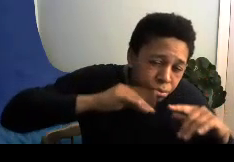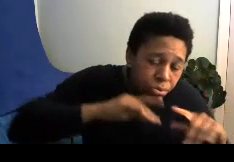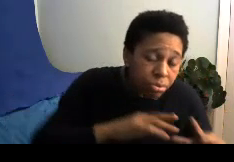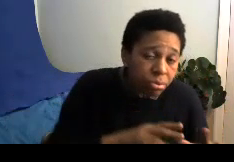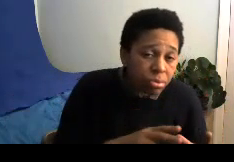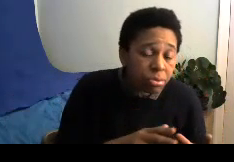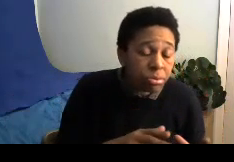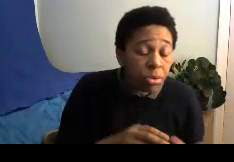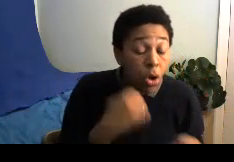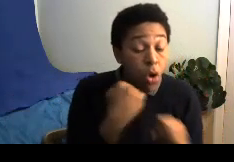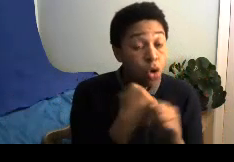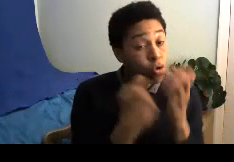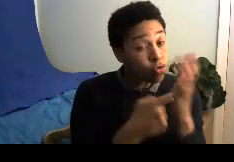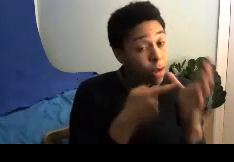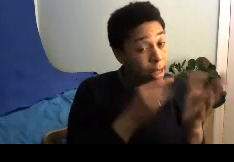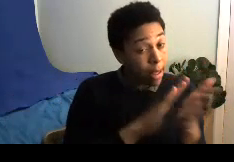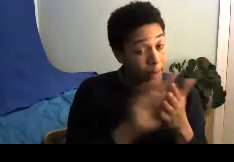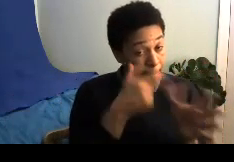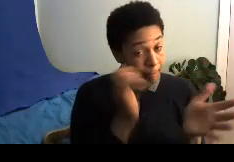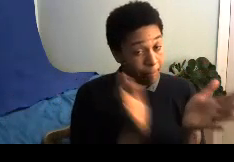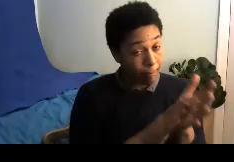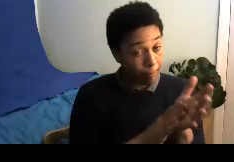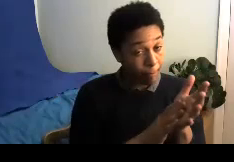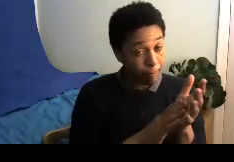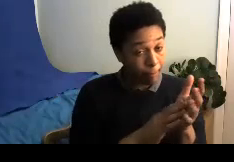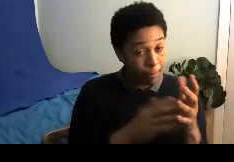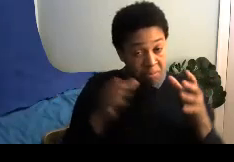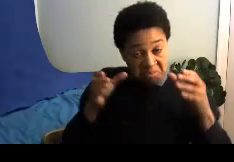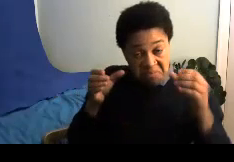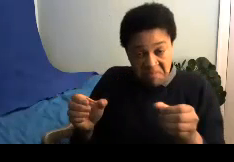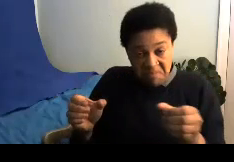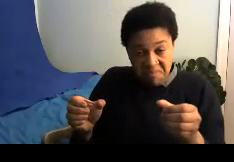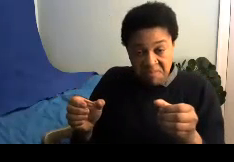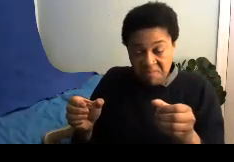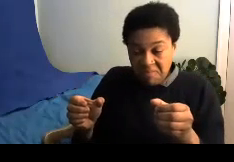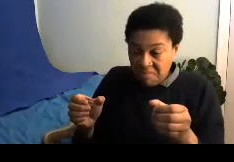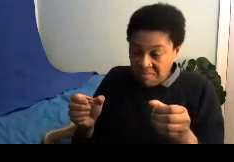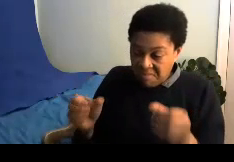Graham, firmly grabbed Jesse by both arms and held him away from